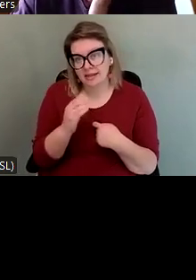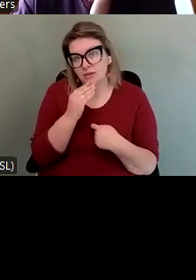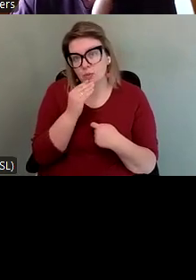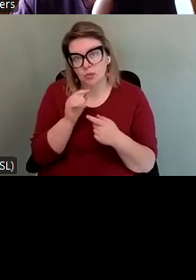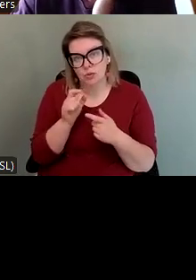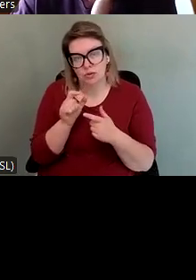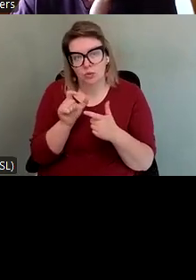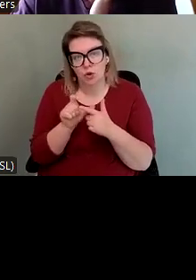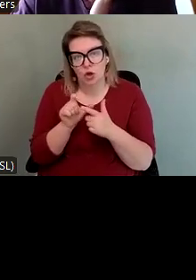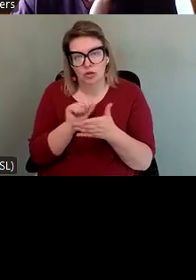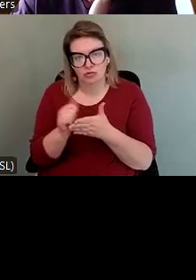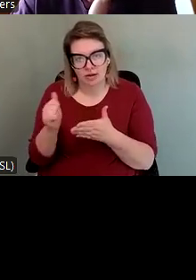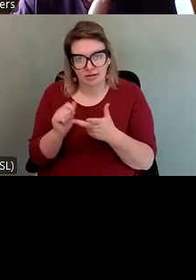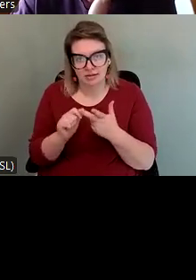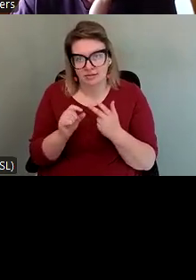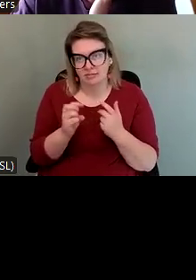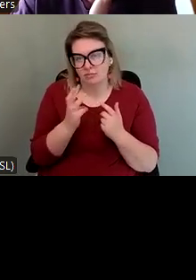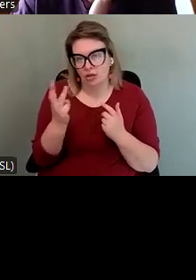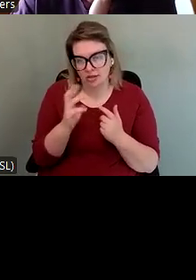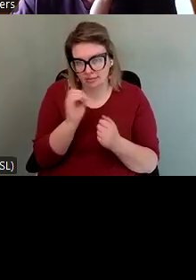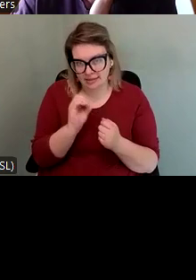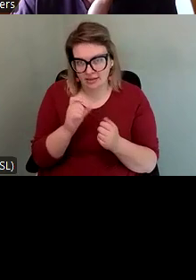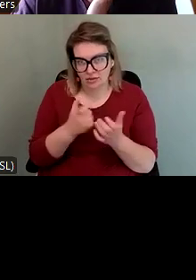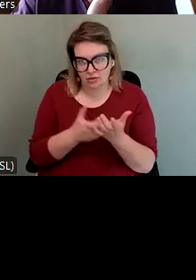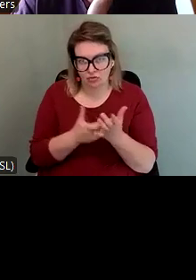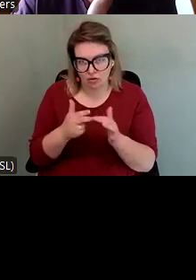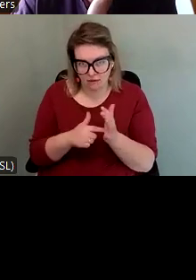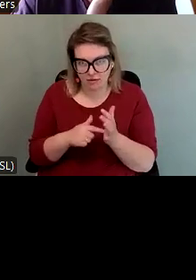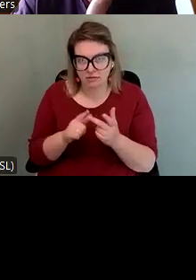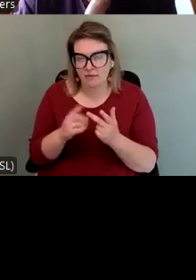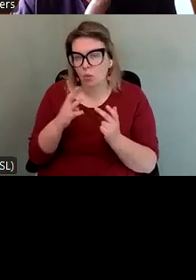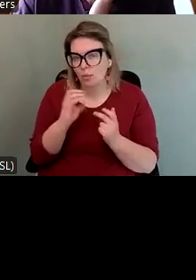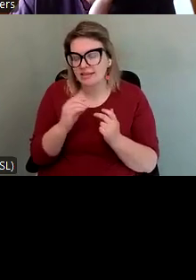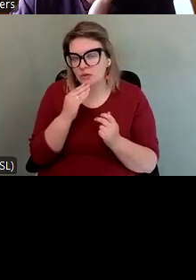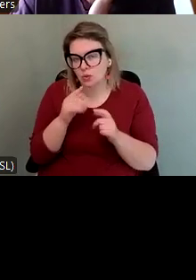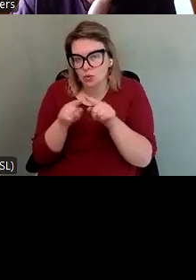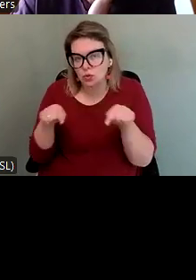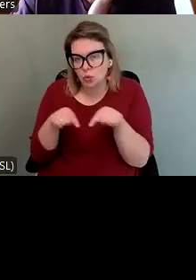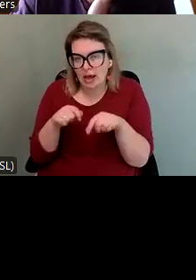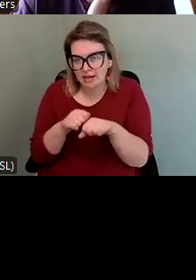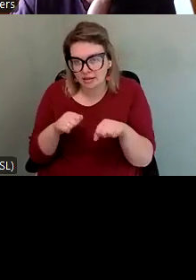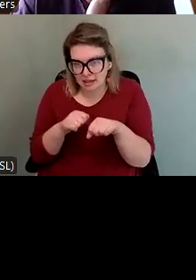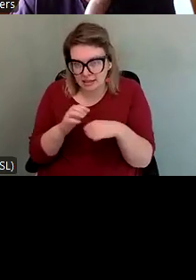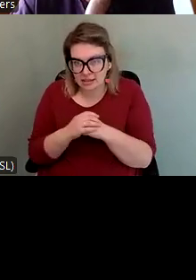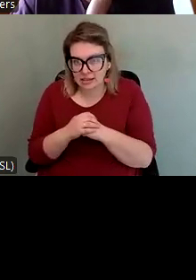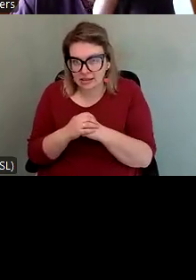13% on Craft, 4% on Squarespace, Drupal. We've got Shopify and Joomla.